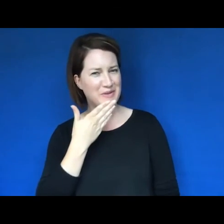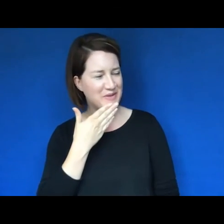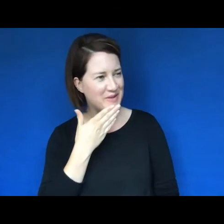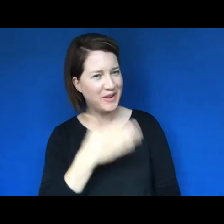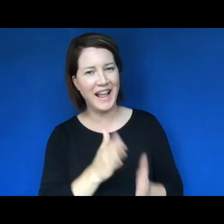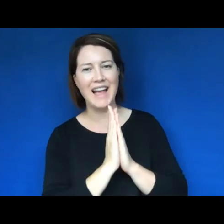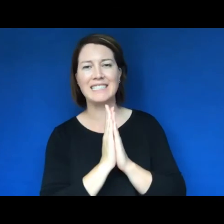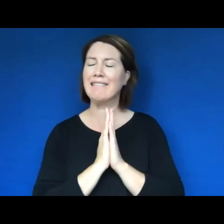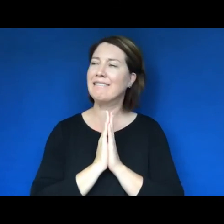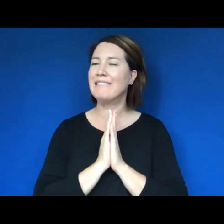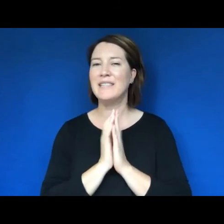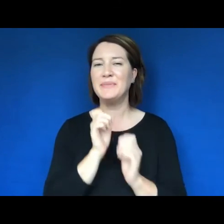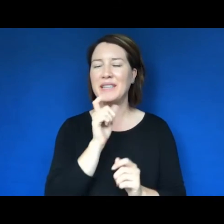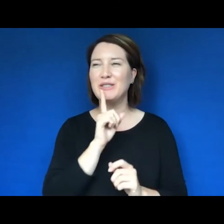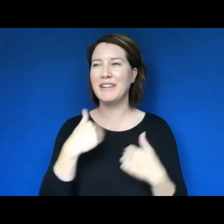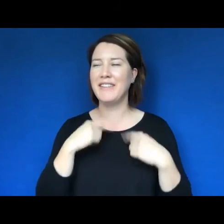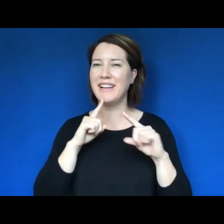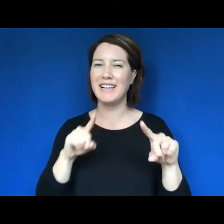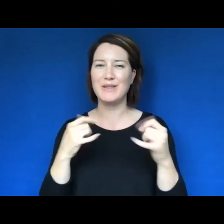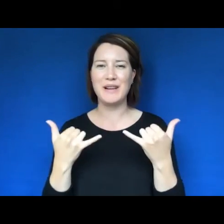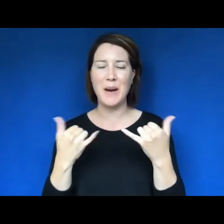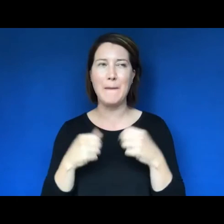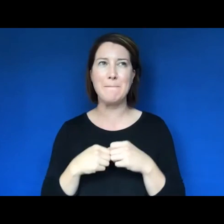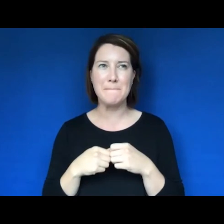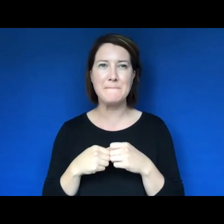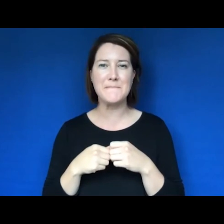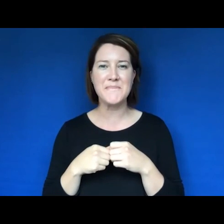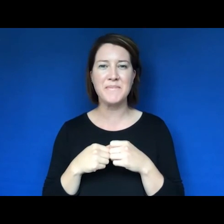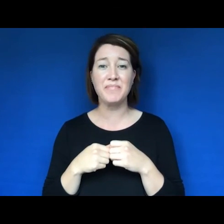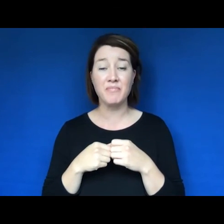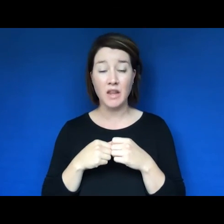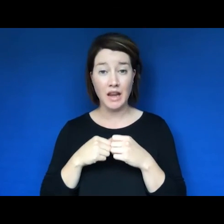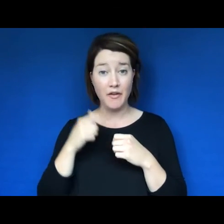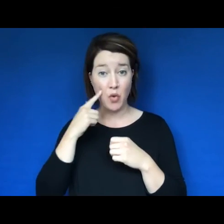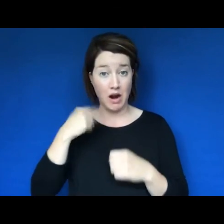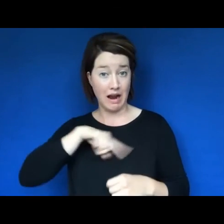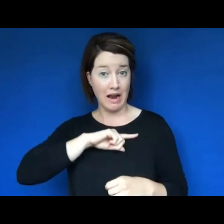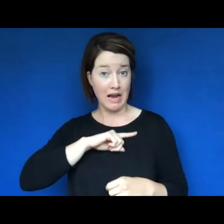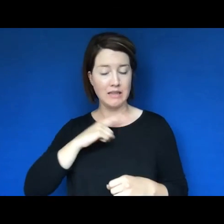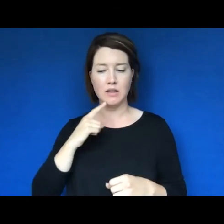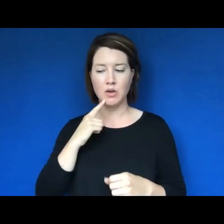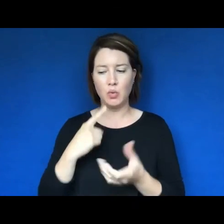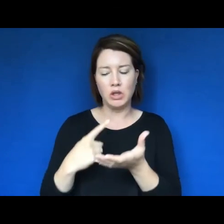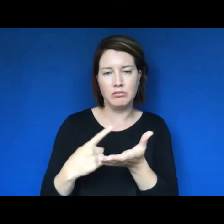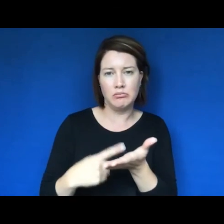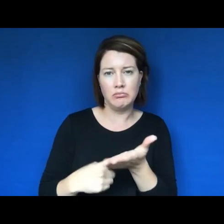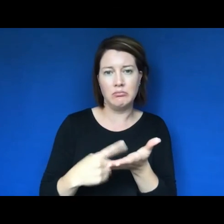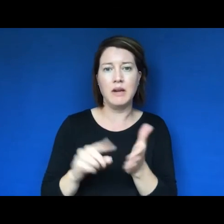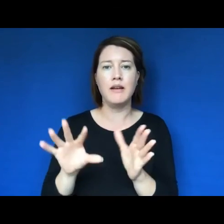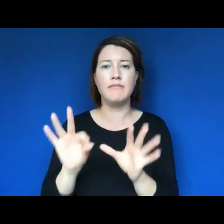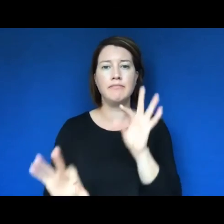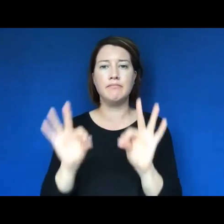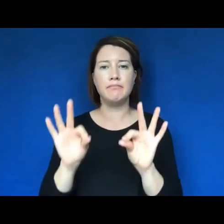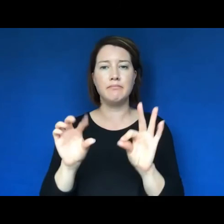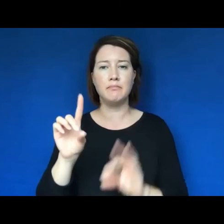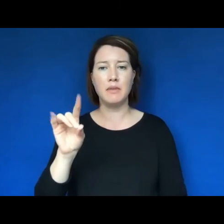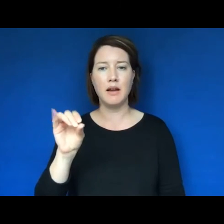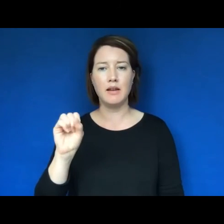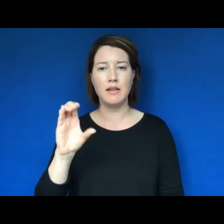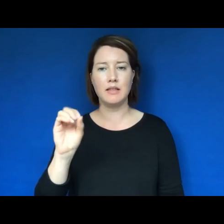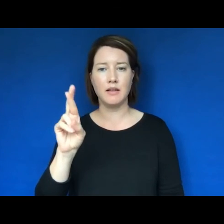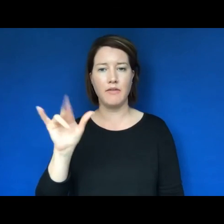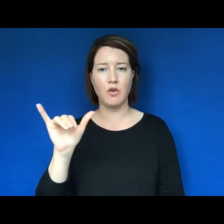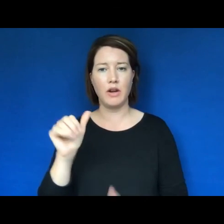I know that we are talking about discovery with our school systems, and we are talking